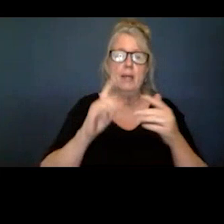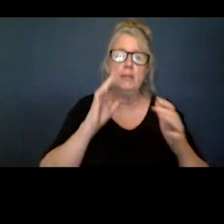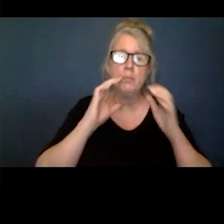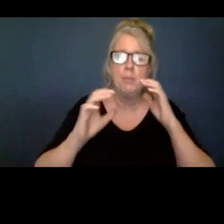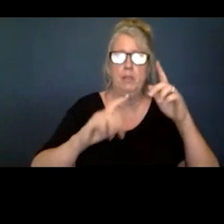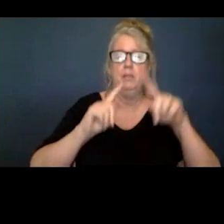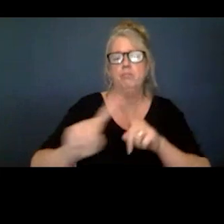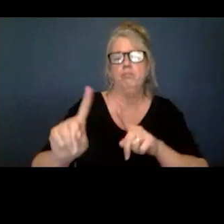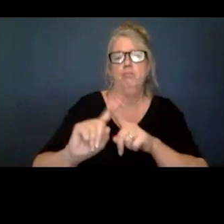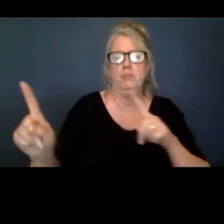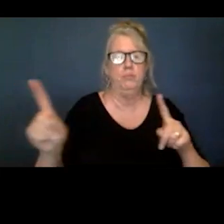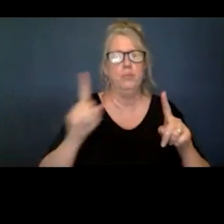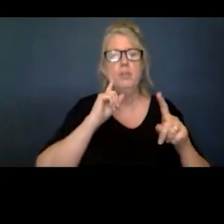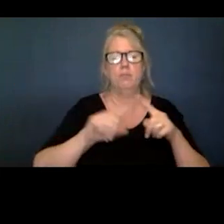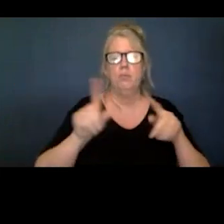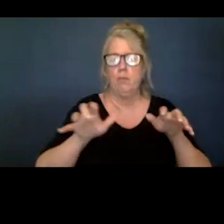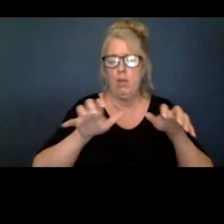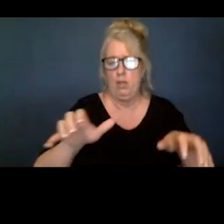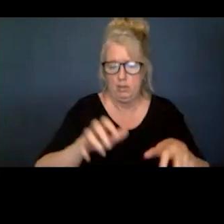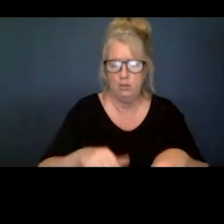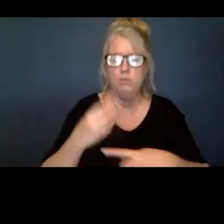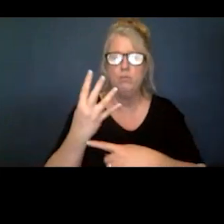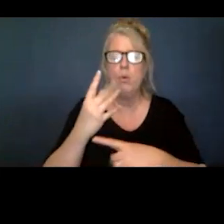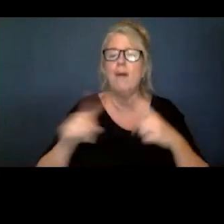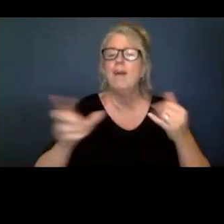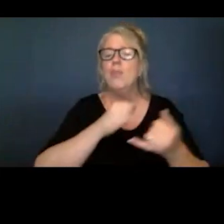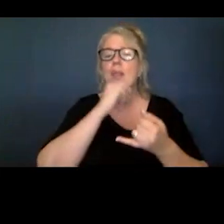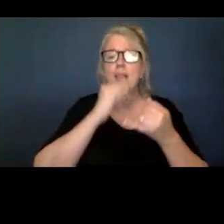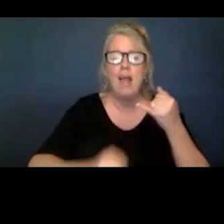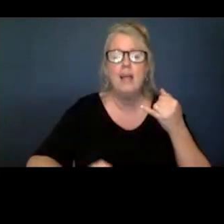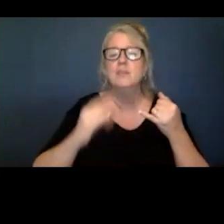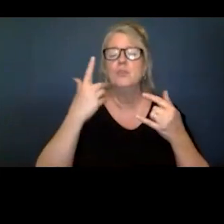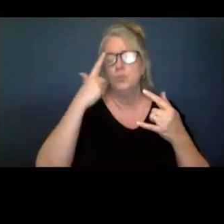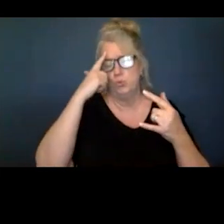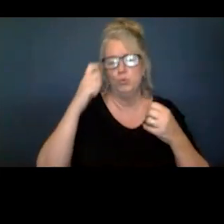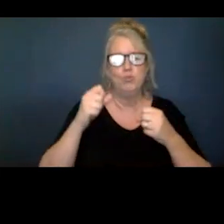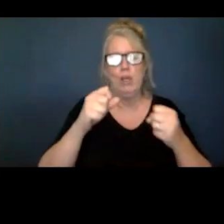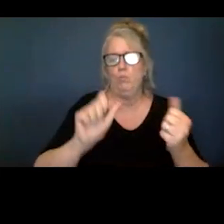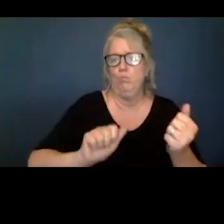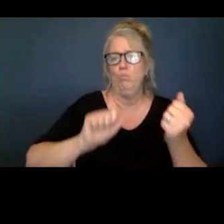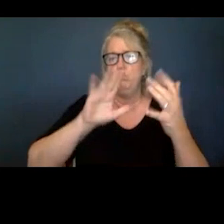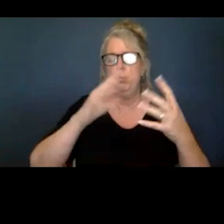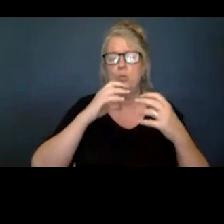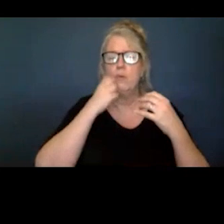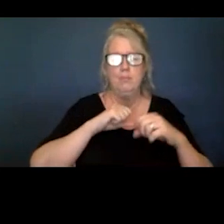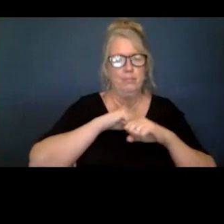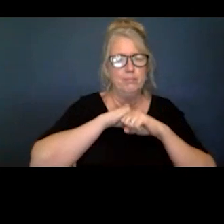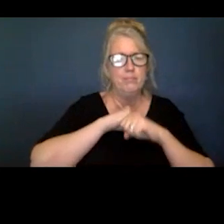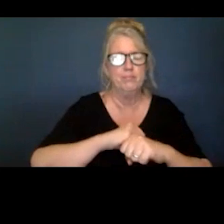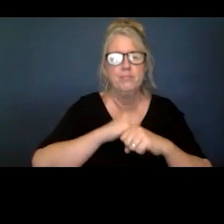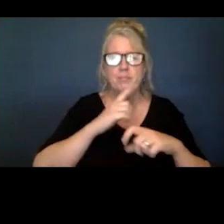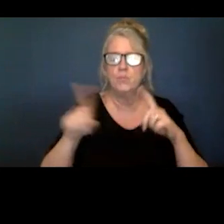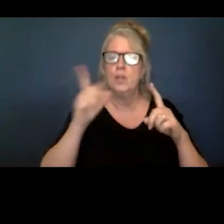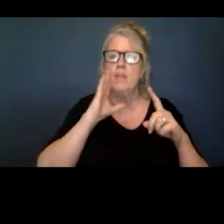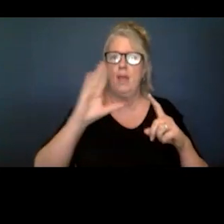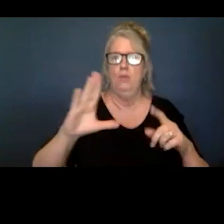audiences. Four, and lastly, strategize your approach to securing and expanding partnerships.